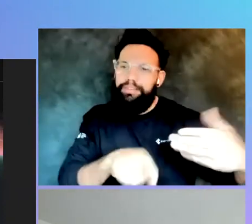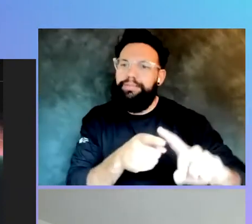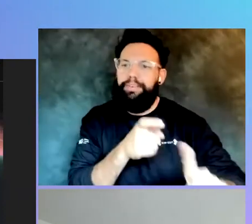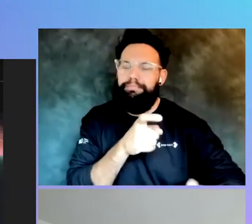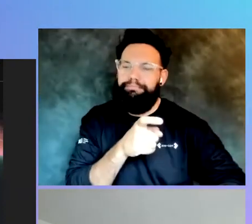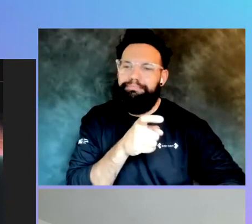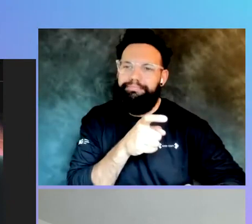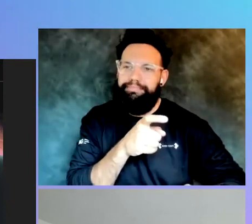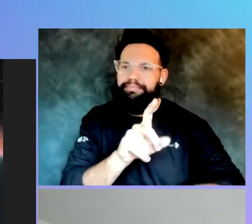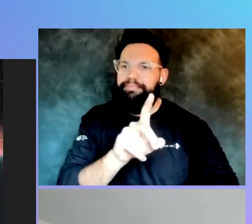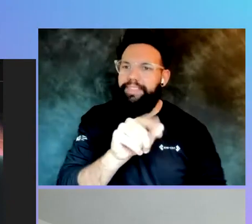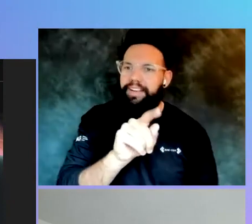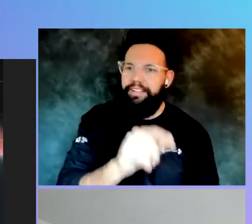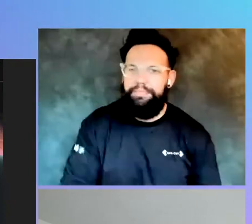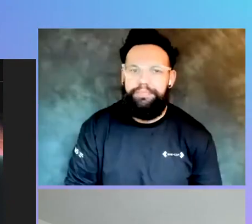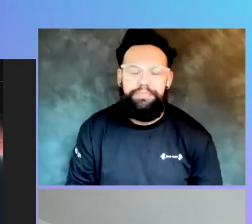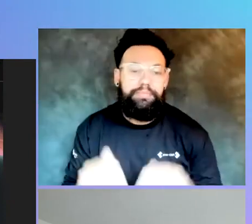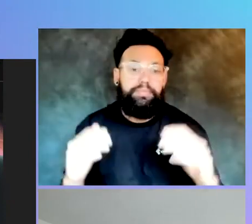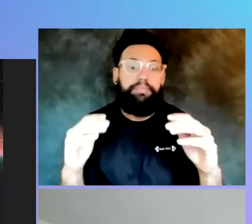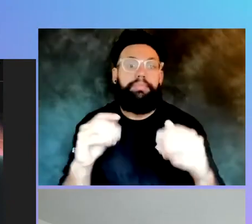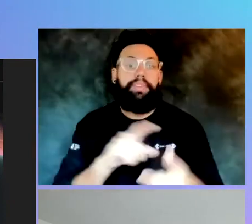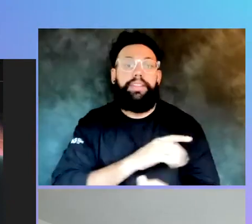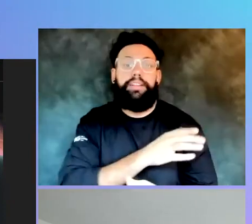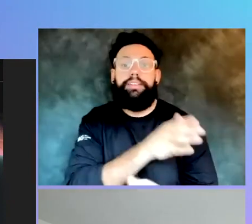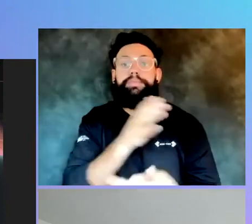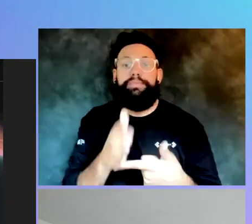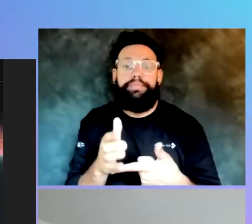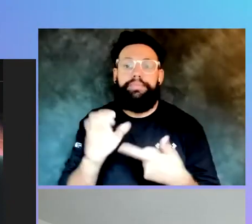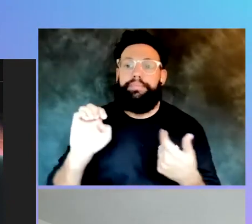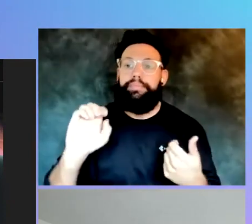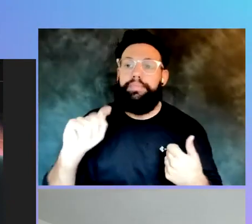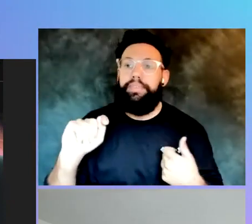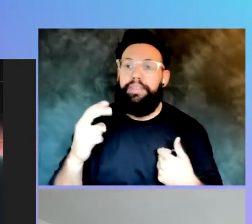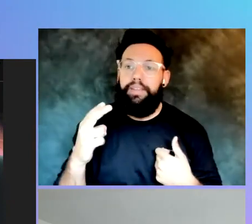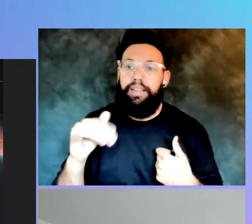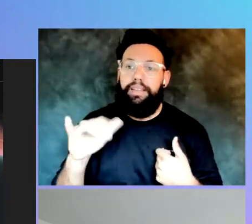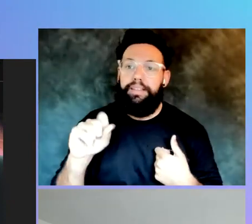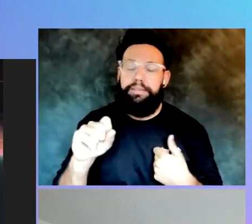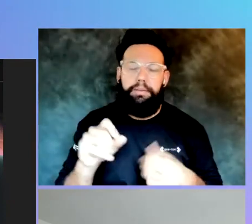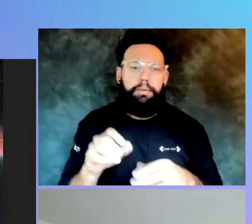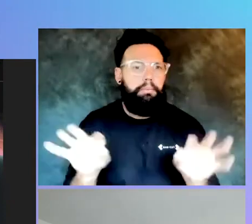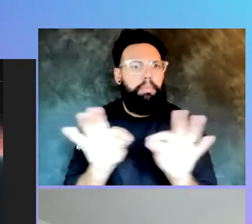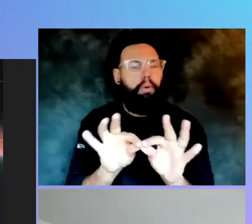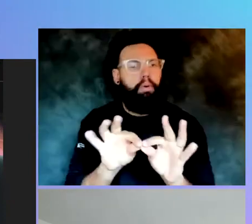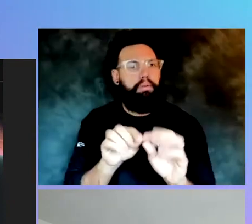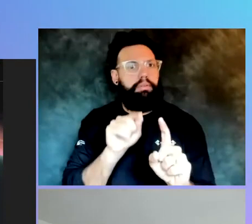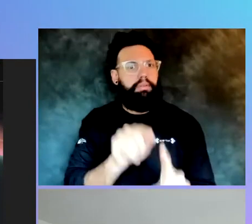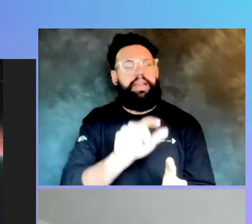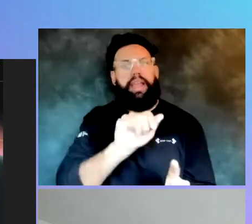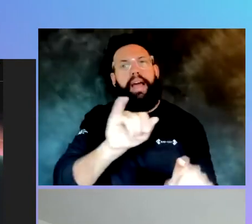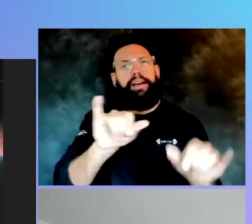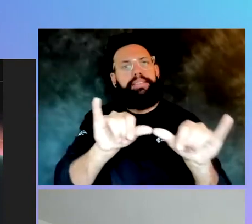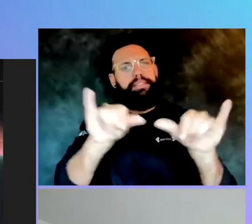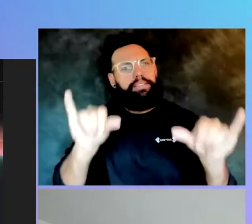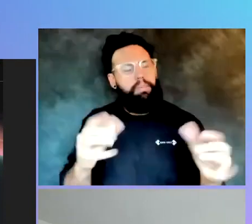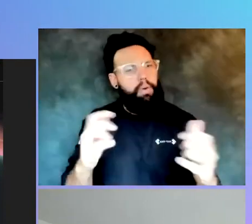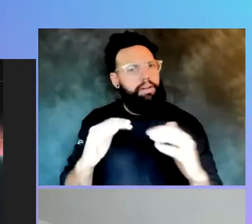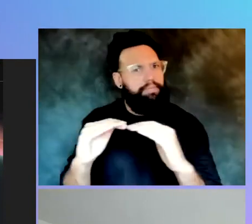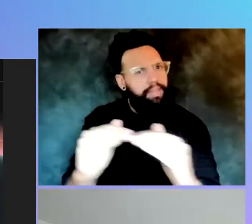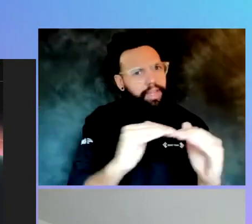create an AI system that is fair and inclusive, it's crucial to consider the needs of all